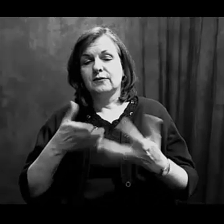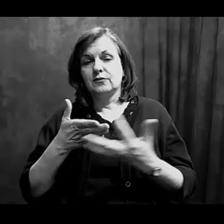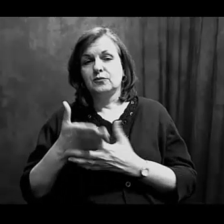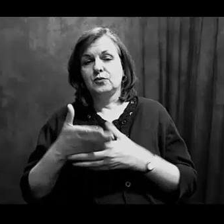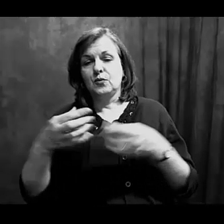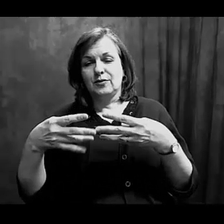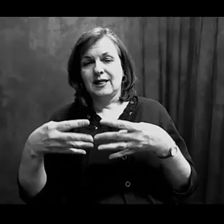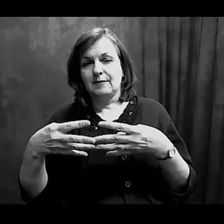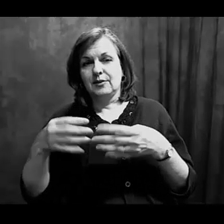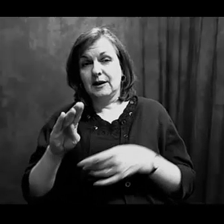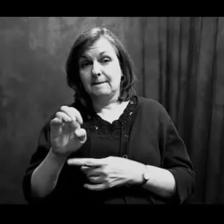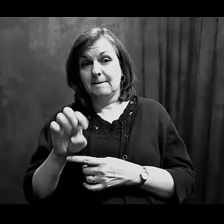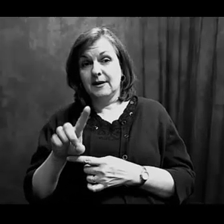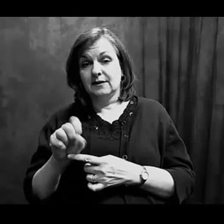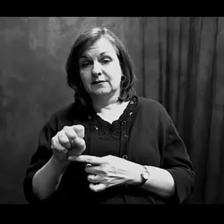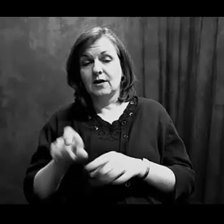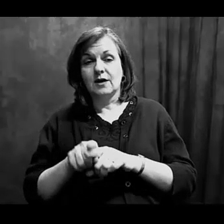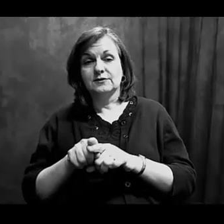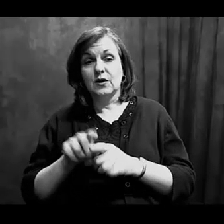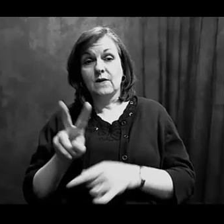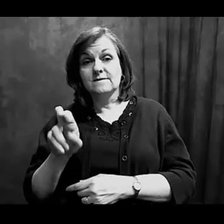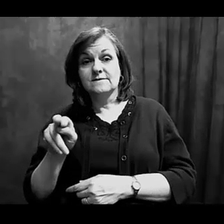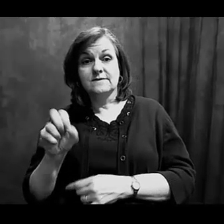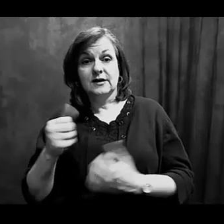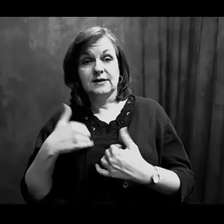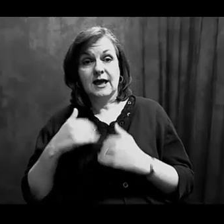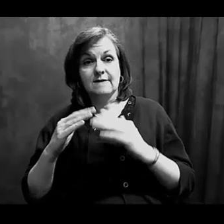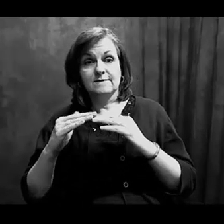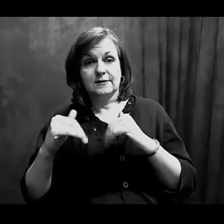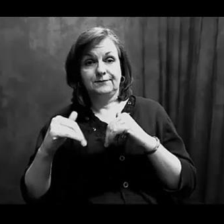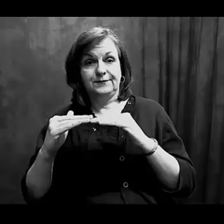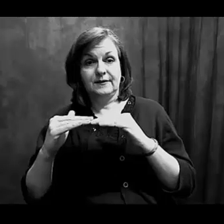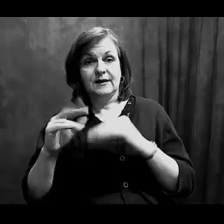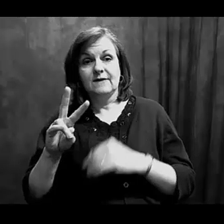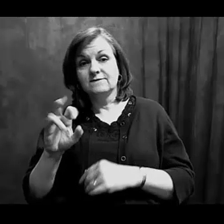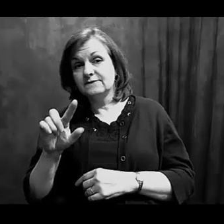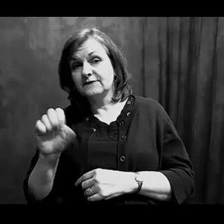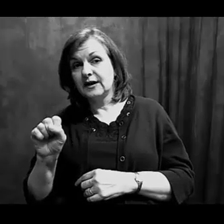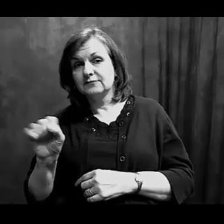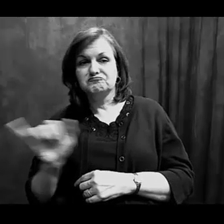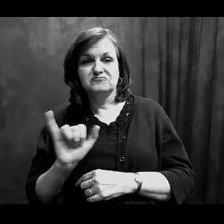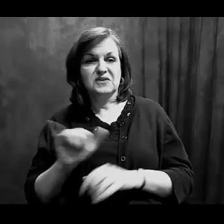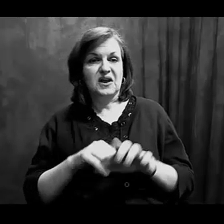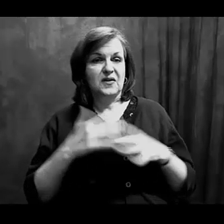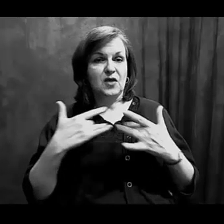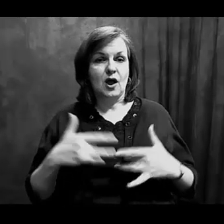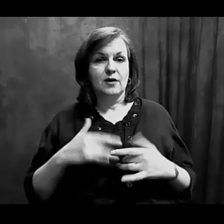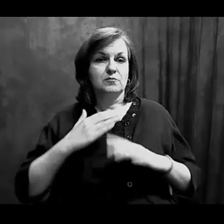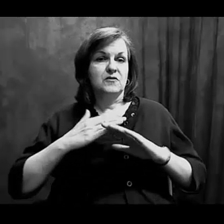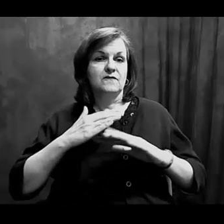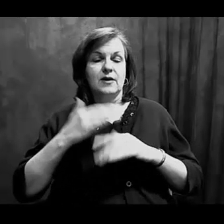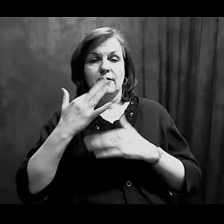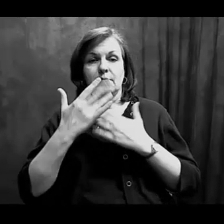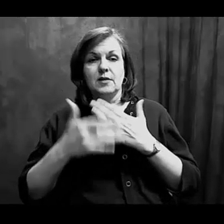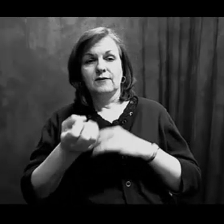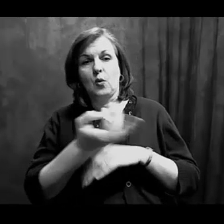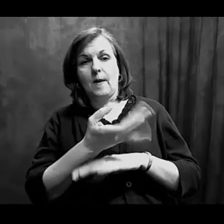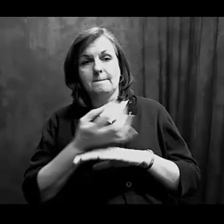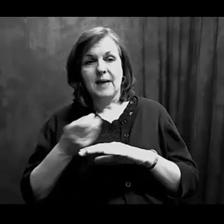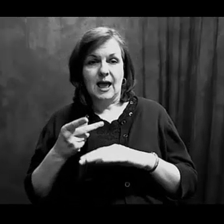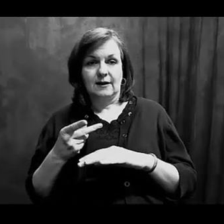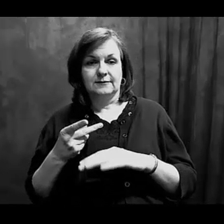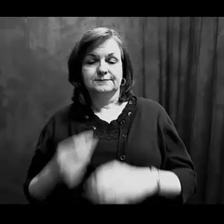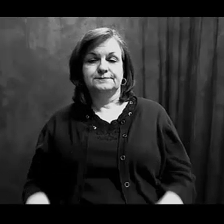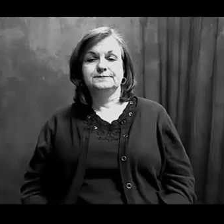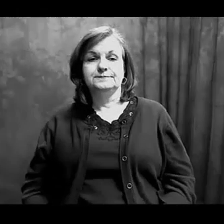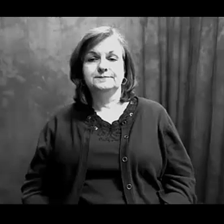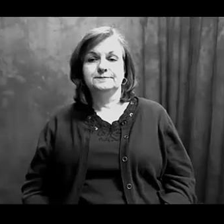it also has valves -- we mentioned valves in your heart to prevent backflow there are valves in your veins for the exact same reason